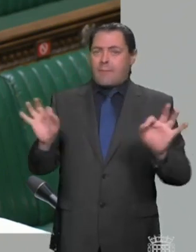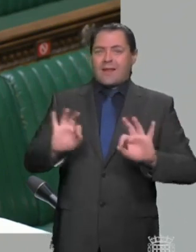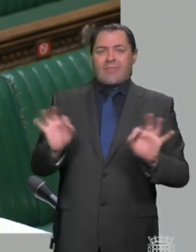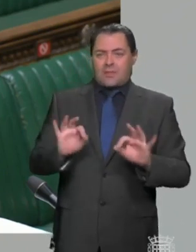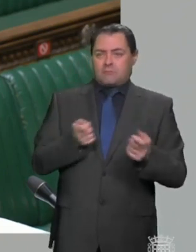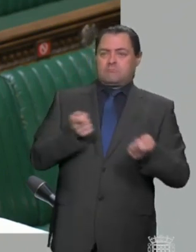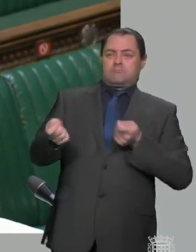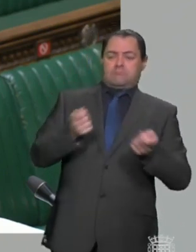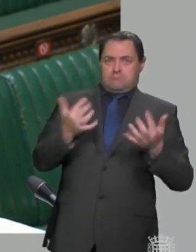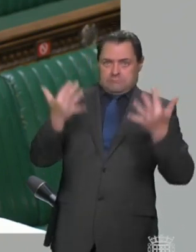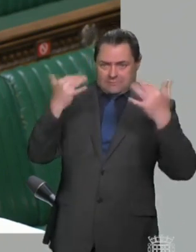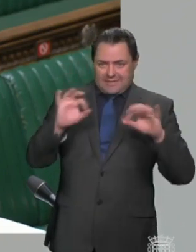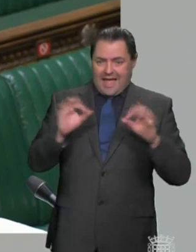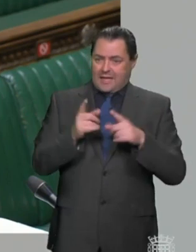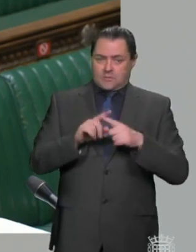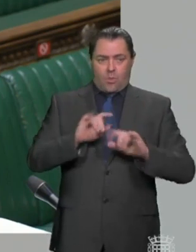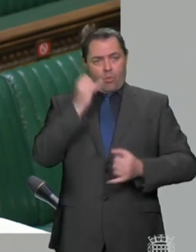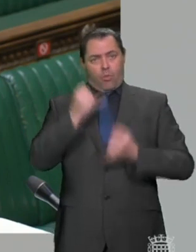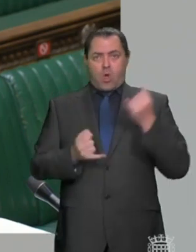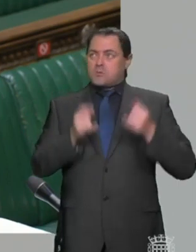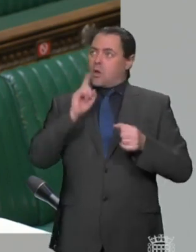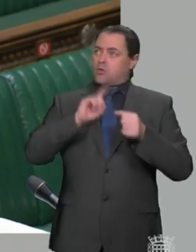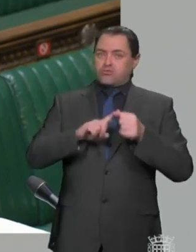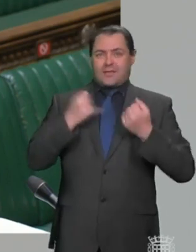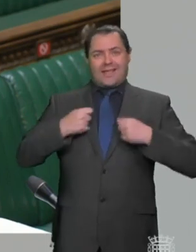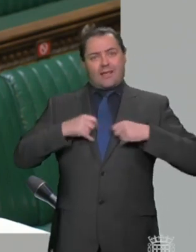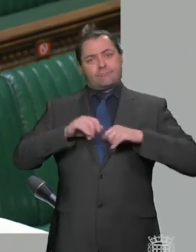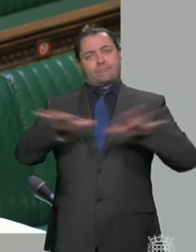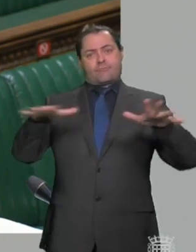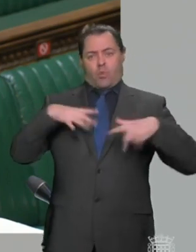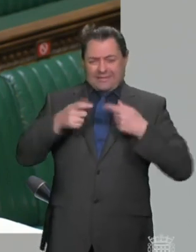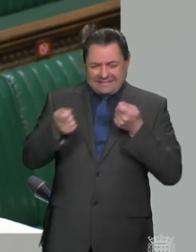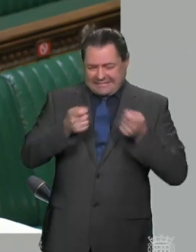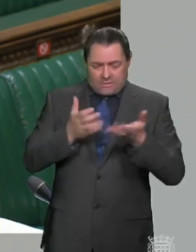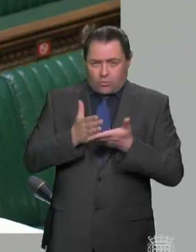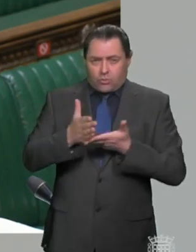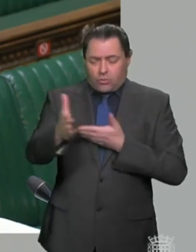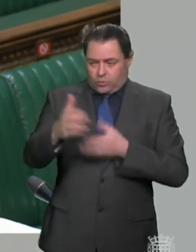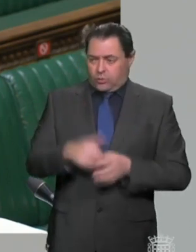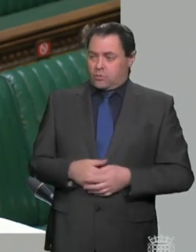for 100 years, and I think it is also true that we are in a much more fortunate position